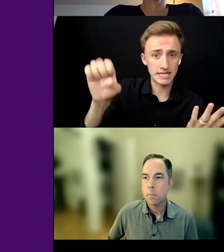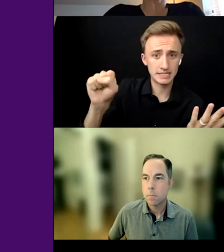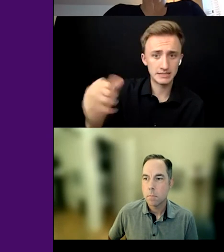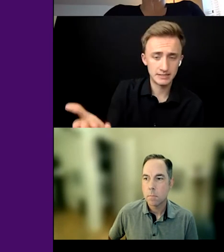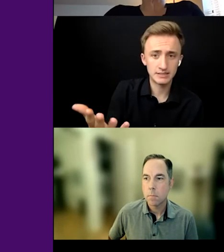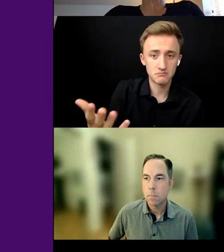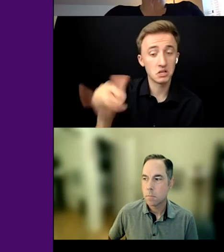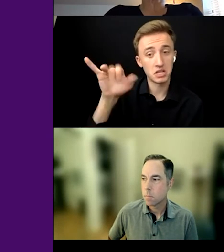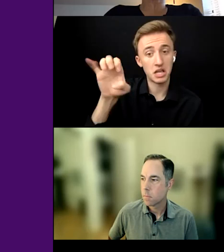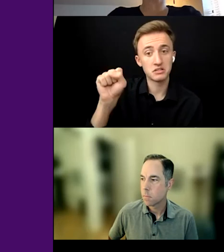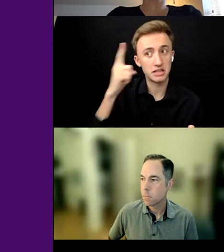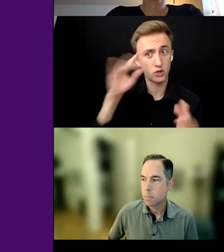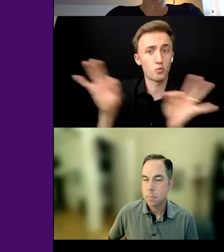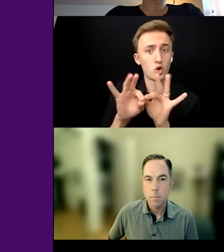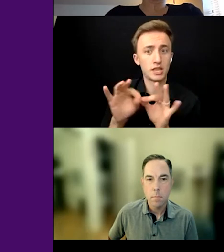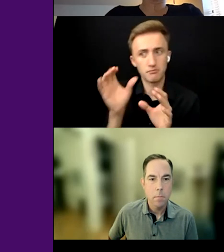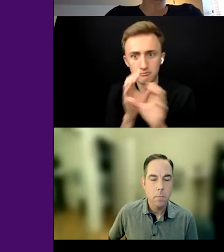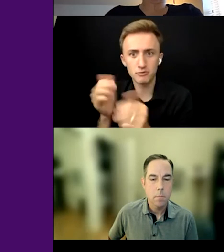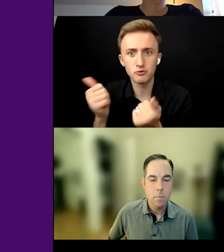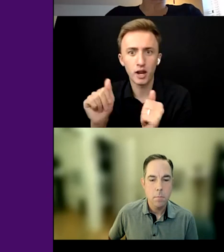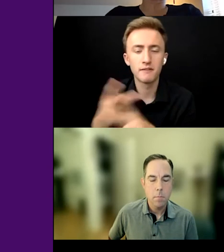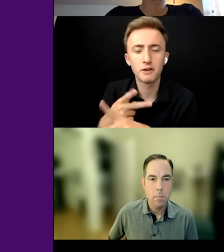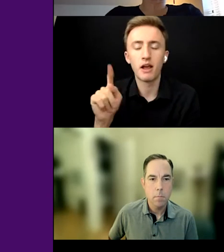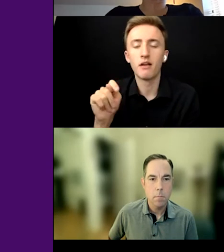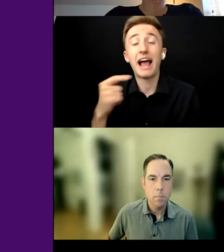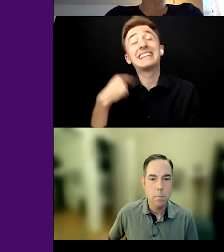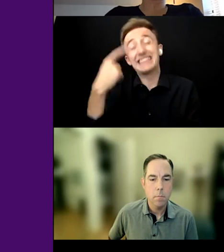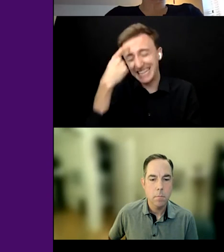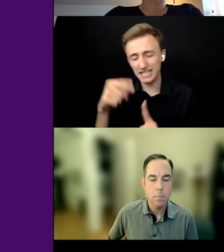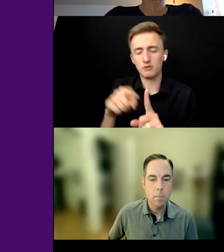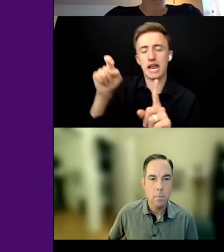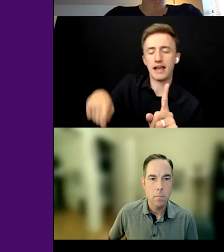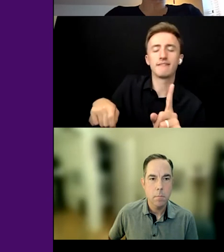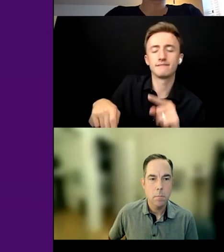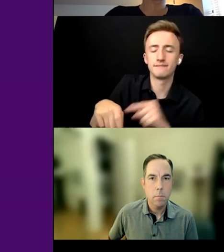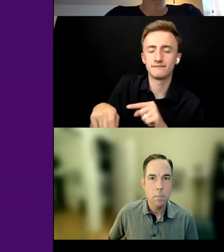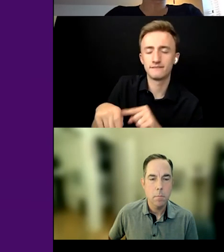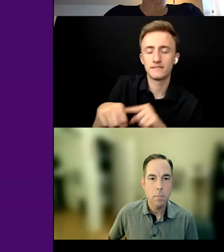that would be worth exploring. I think you would have to be governed by the operating